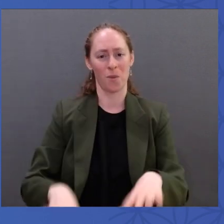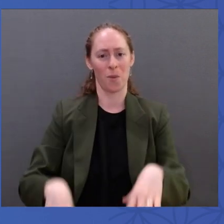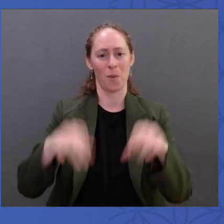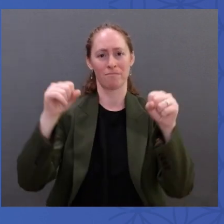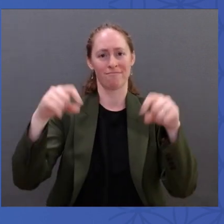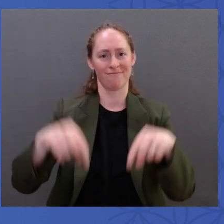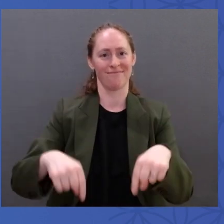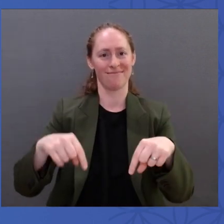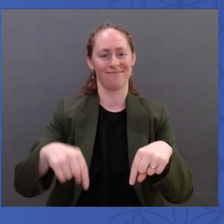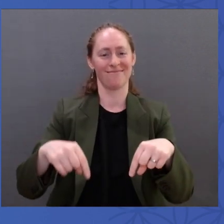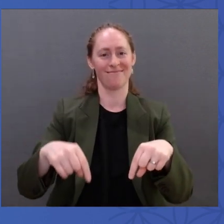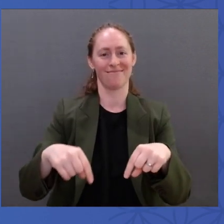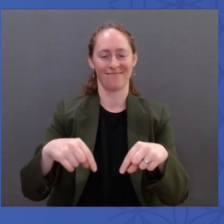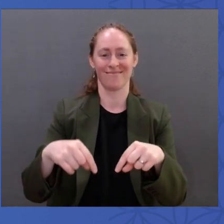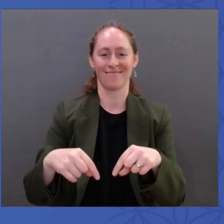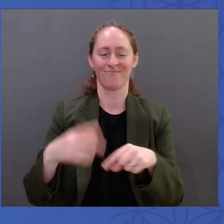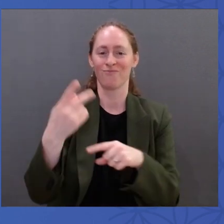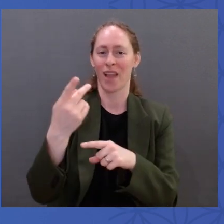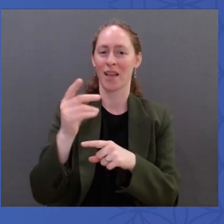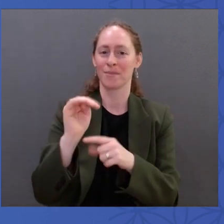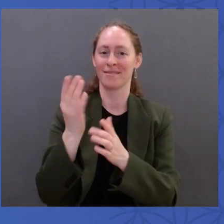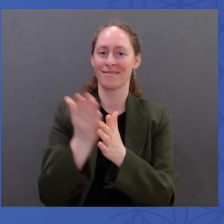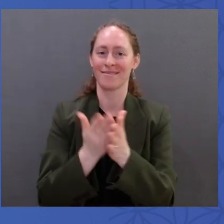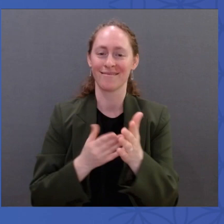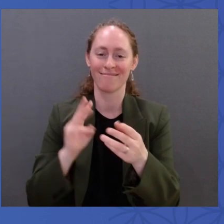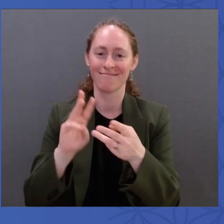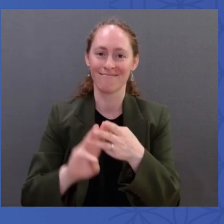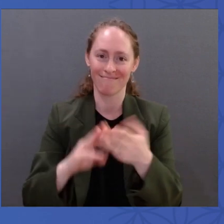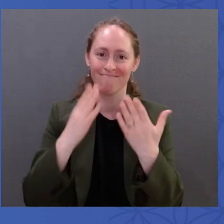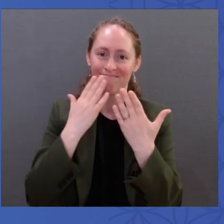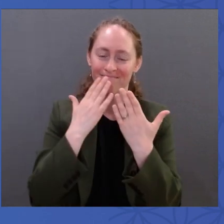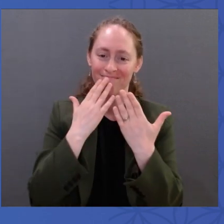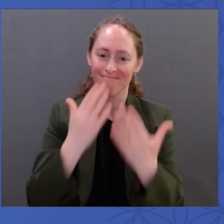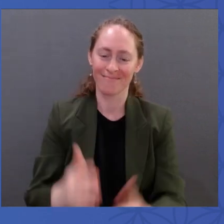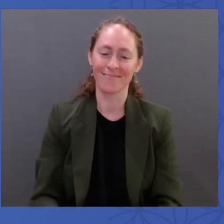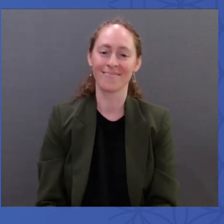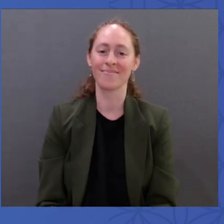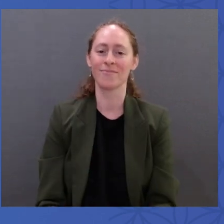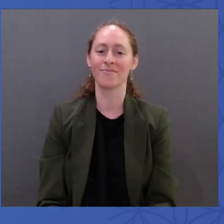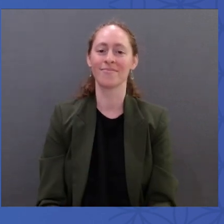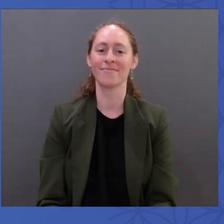I appreciate hearing from all of you and for your contributions.